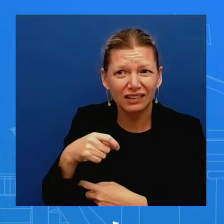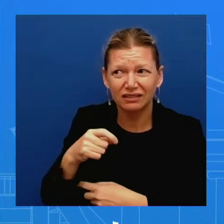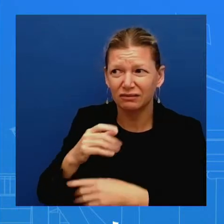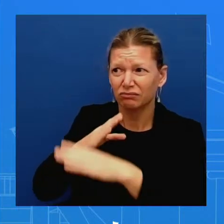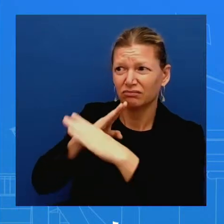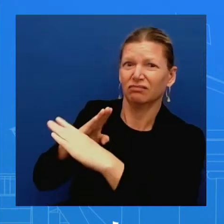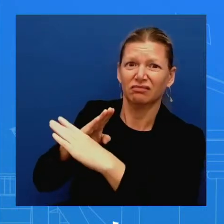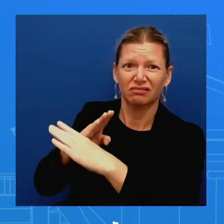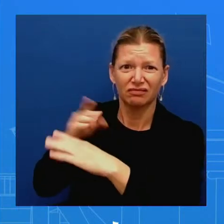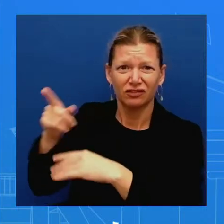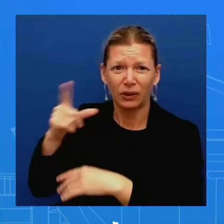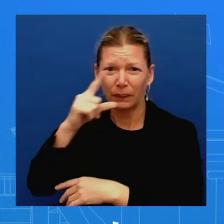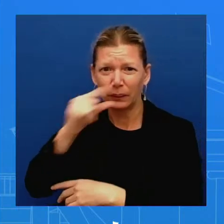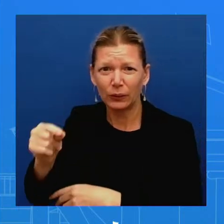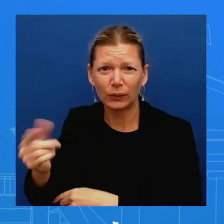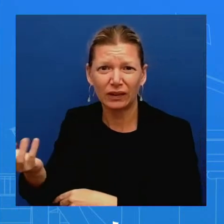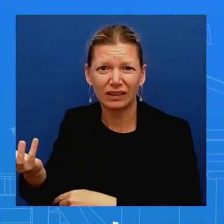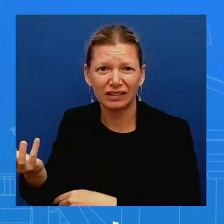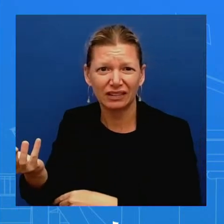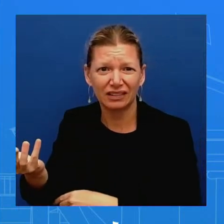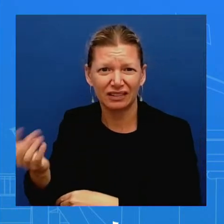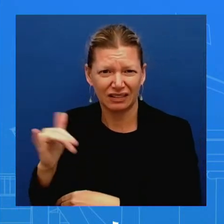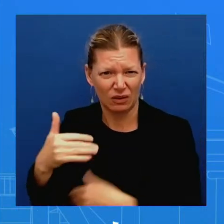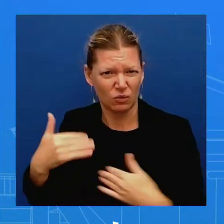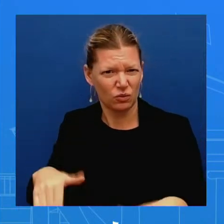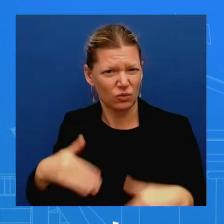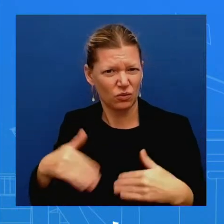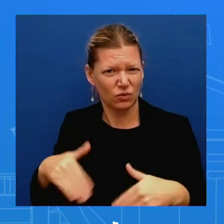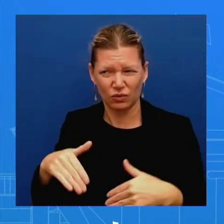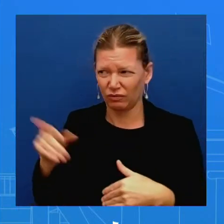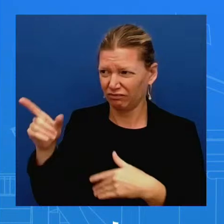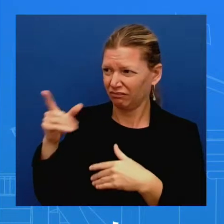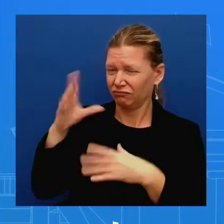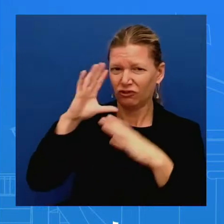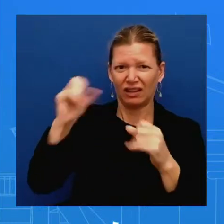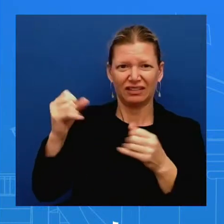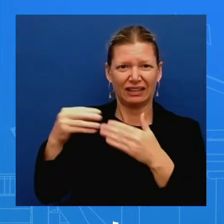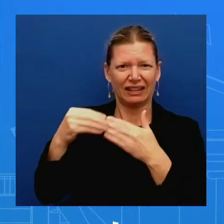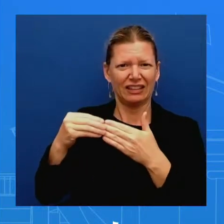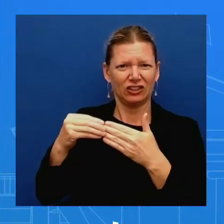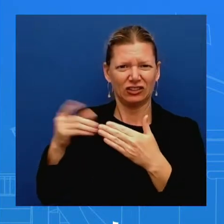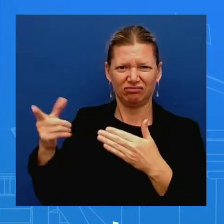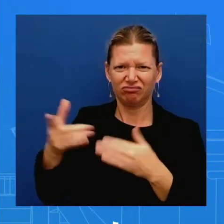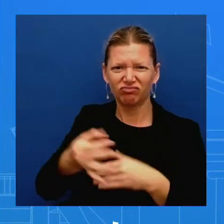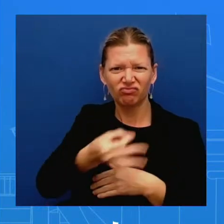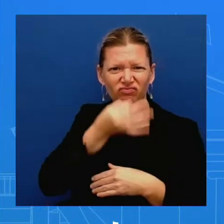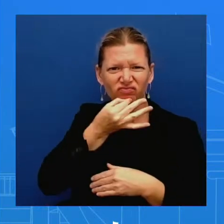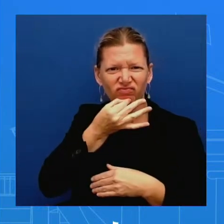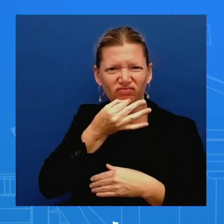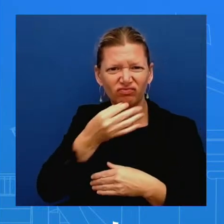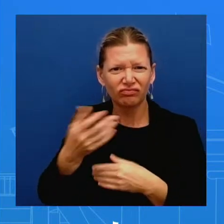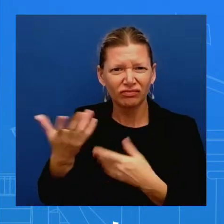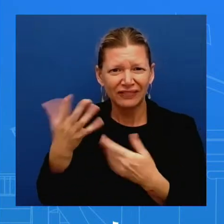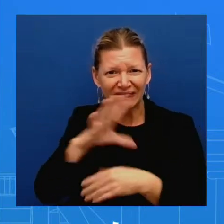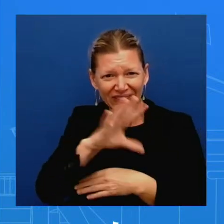and that's says -- says a lot about where other countries are. I mean, our partners and allies came together in support of Ukraine, and we're going to continue to do so.